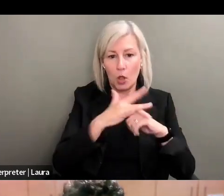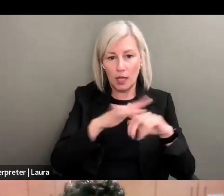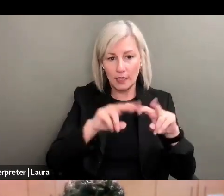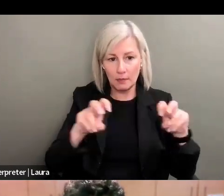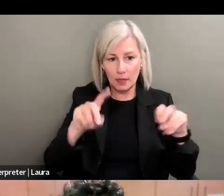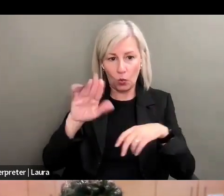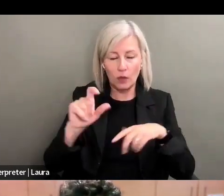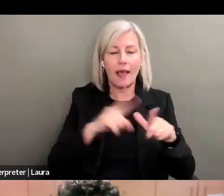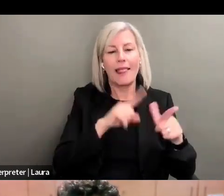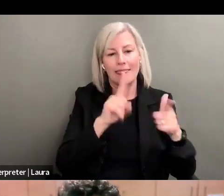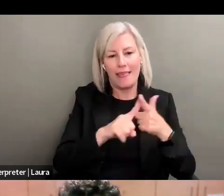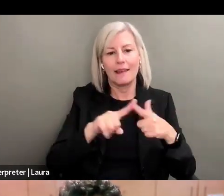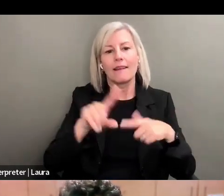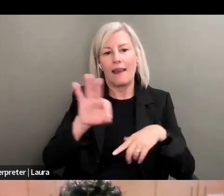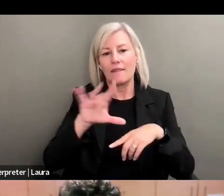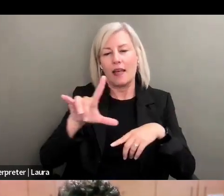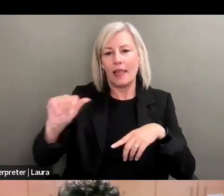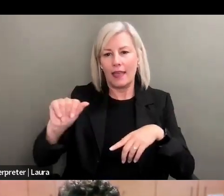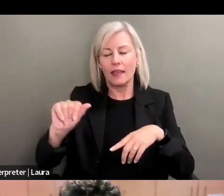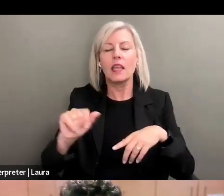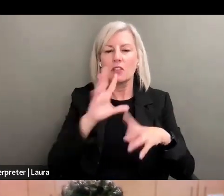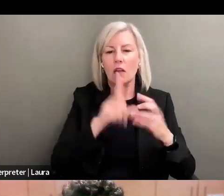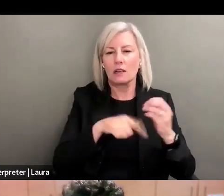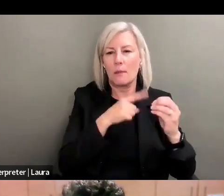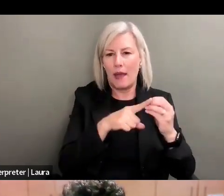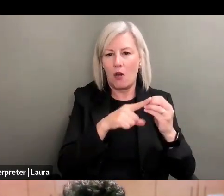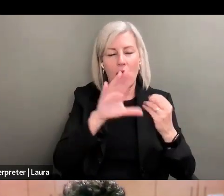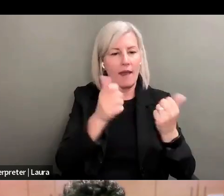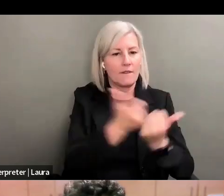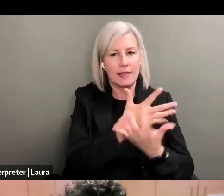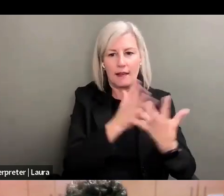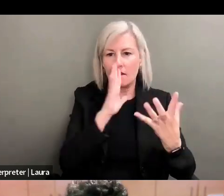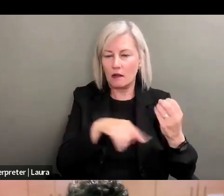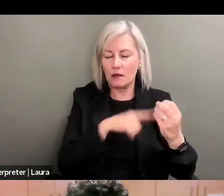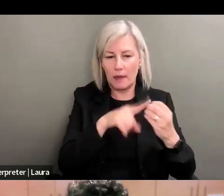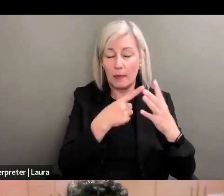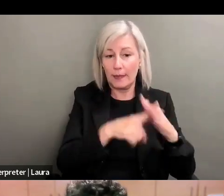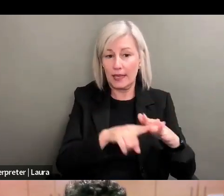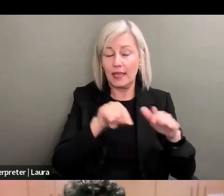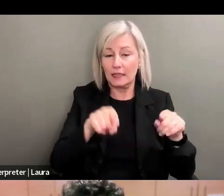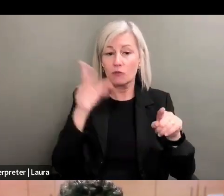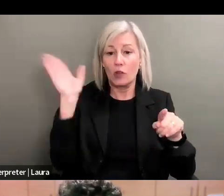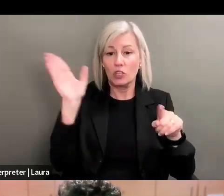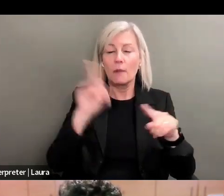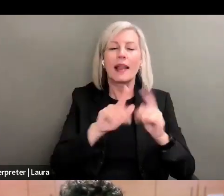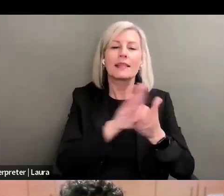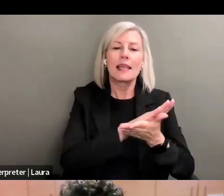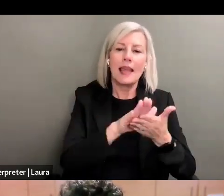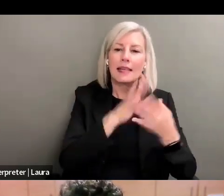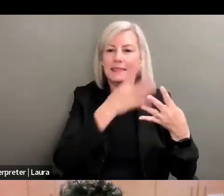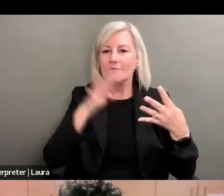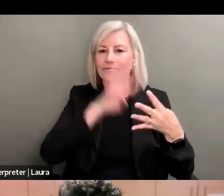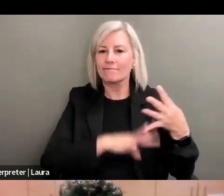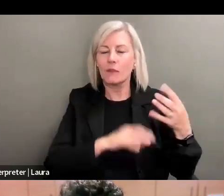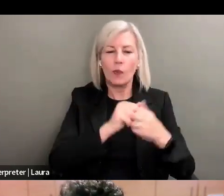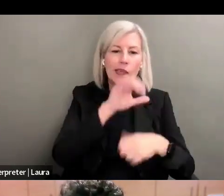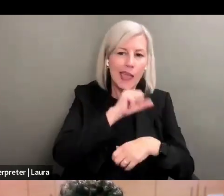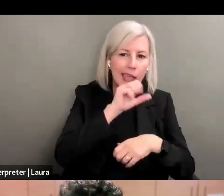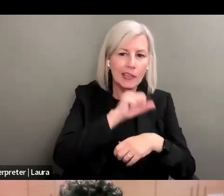talks about some of the information I highlighted in the beginning of this presentation, but it also has a really nice table with ages and links to a lot